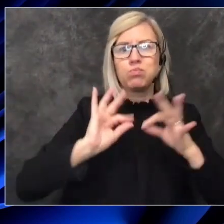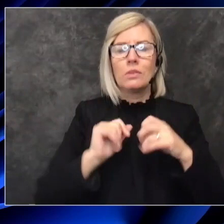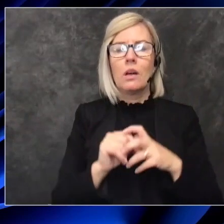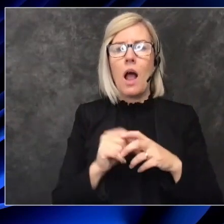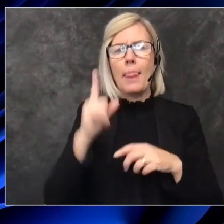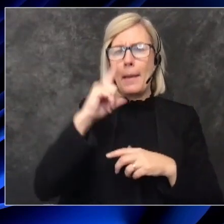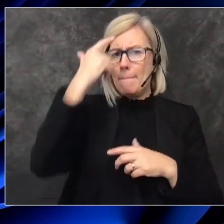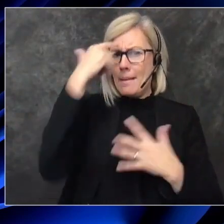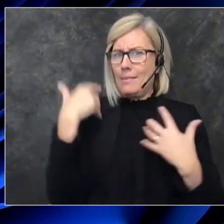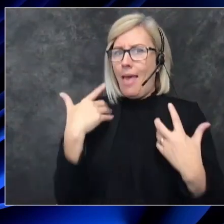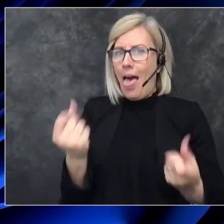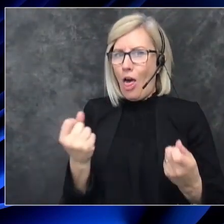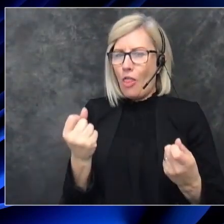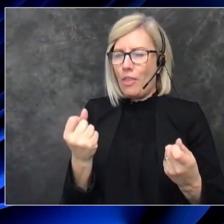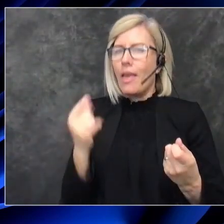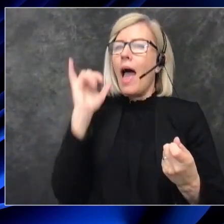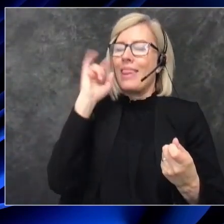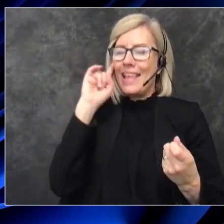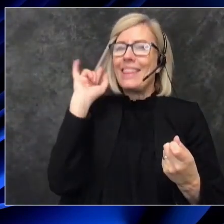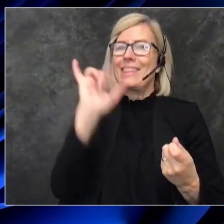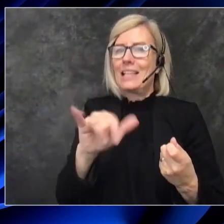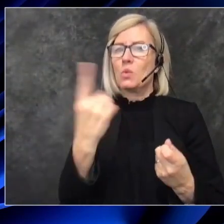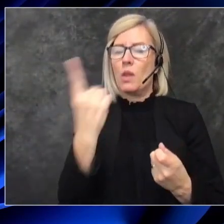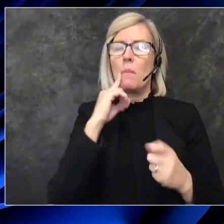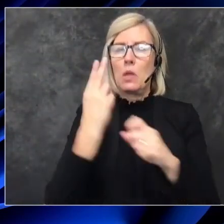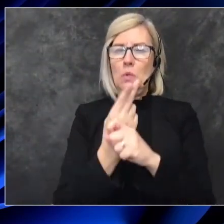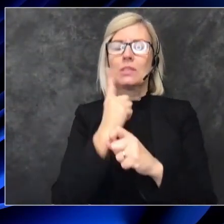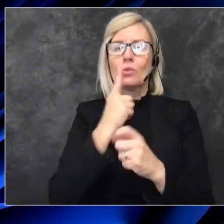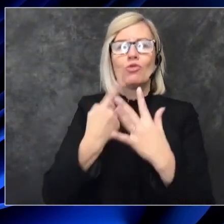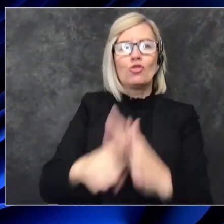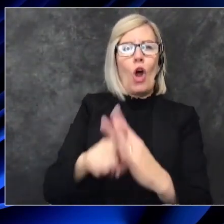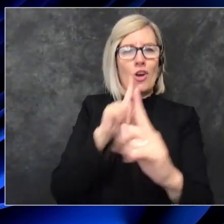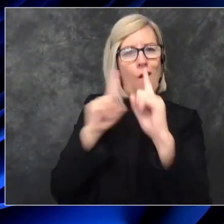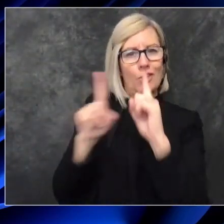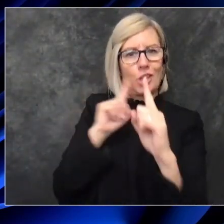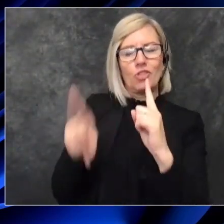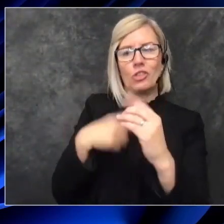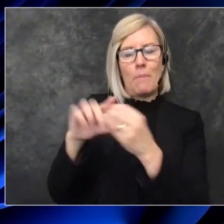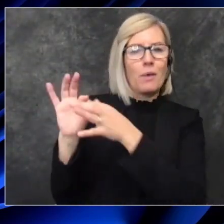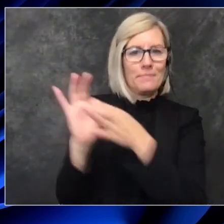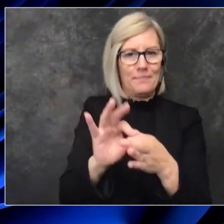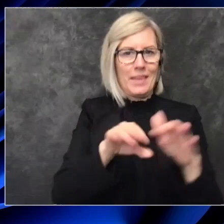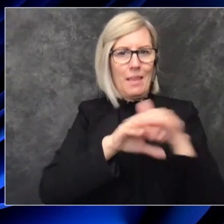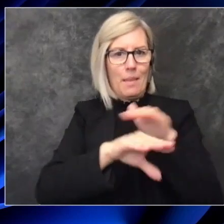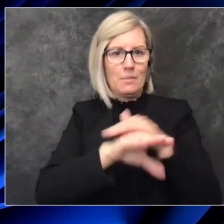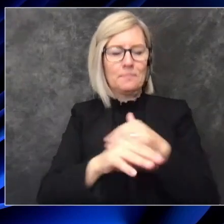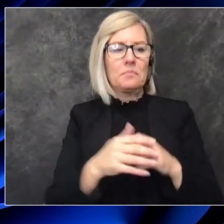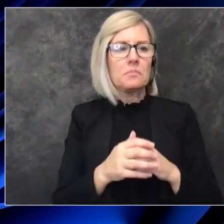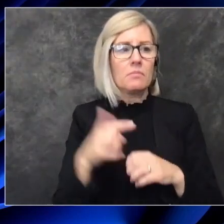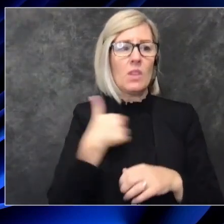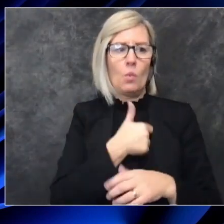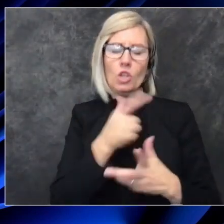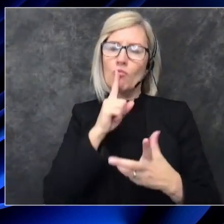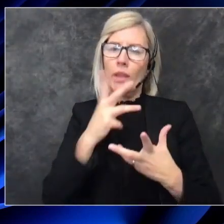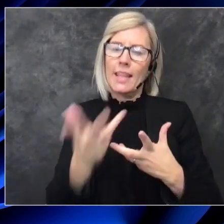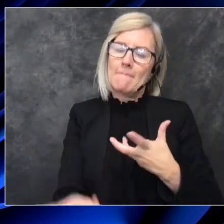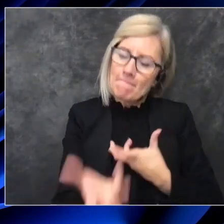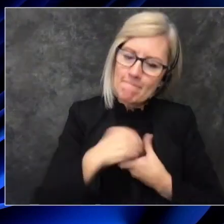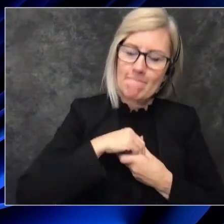one that we start conversations with around accessibility now, and I think that's that we should. We should embrace that as the accessibility community.